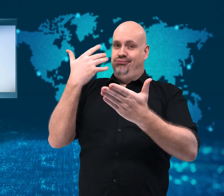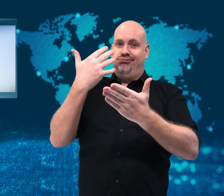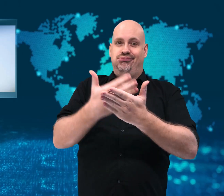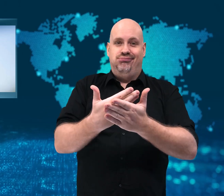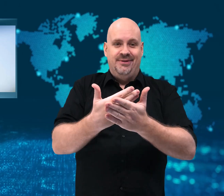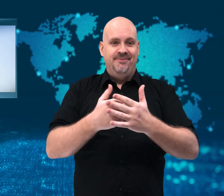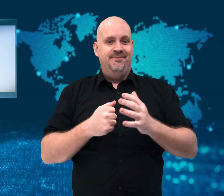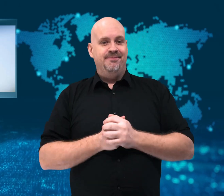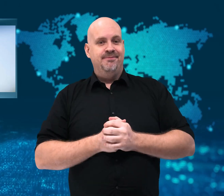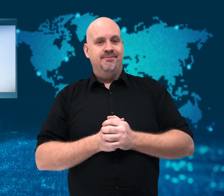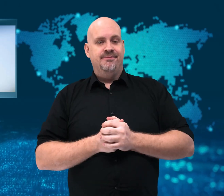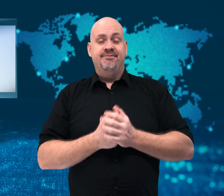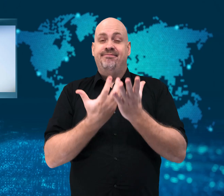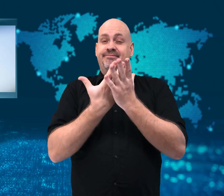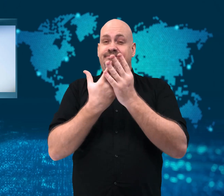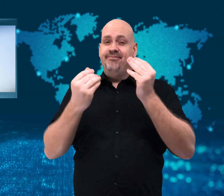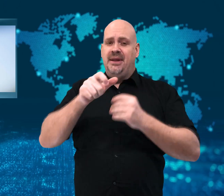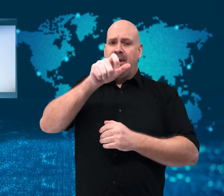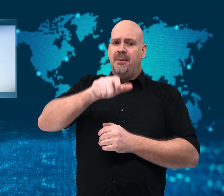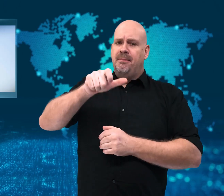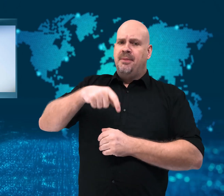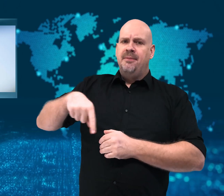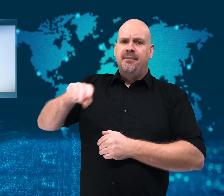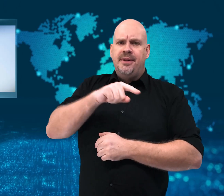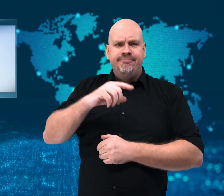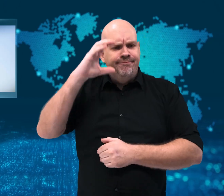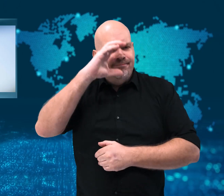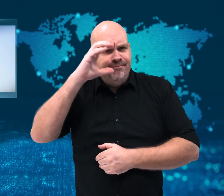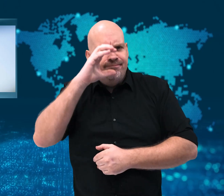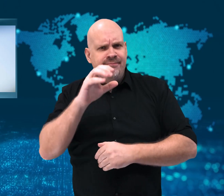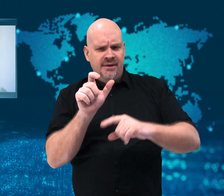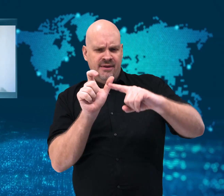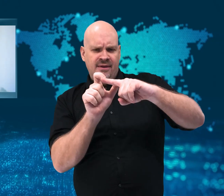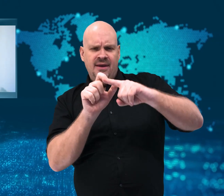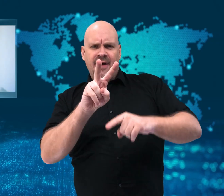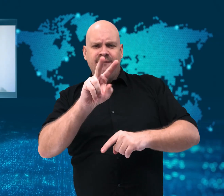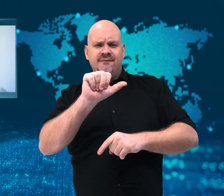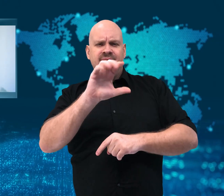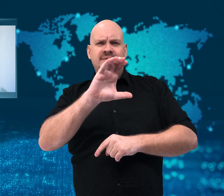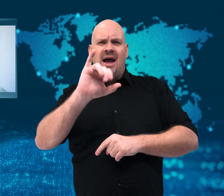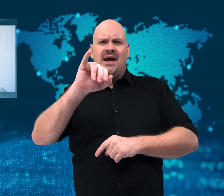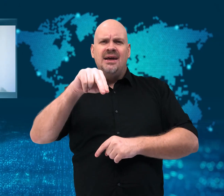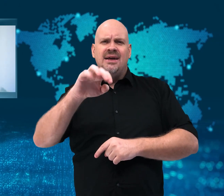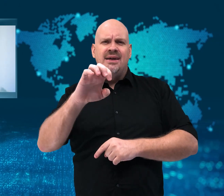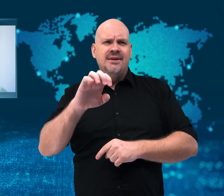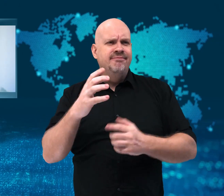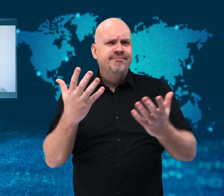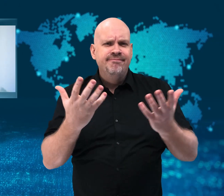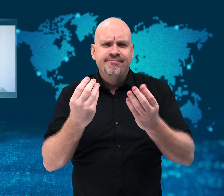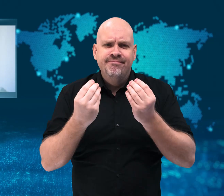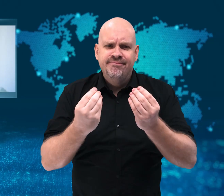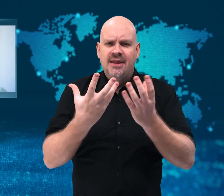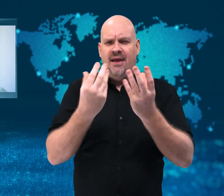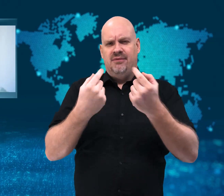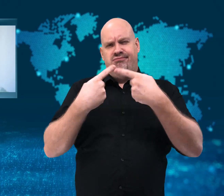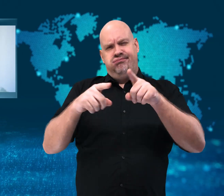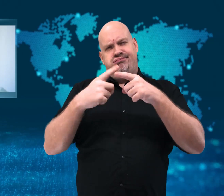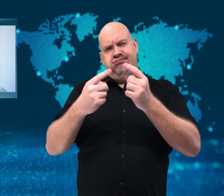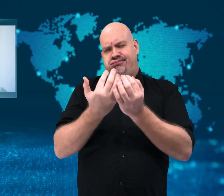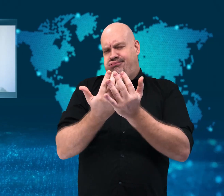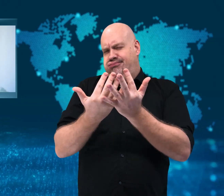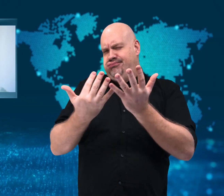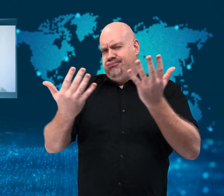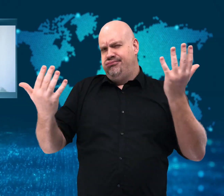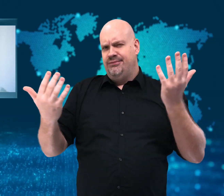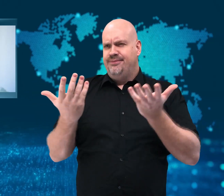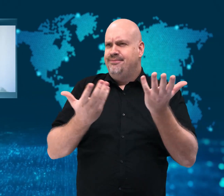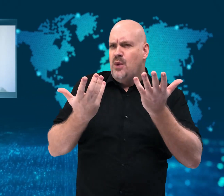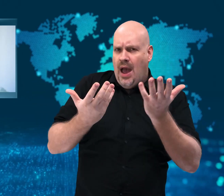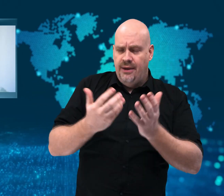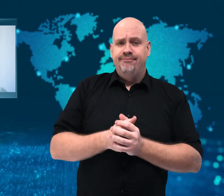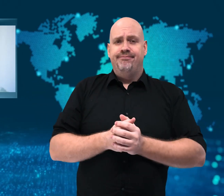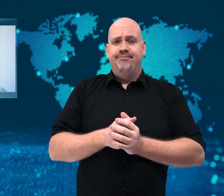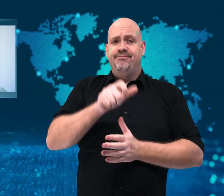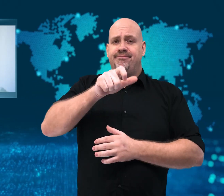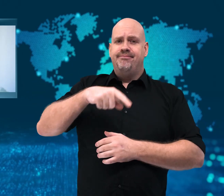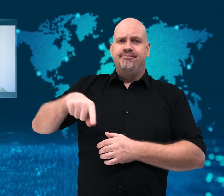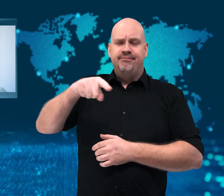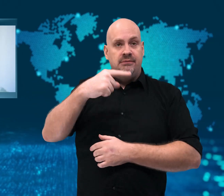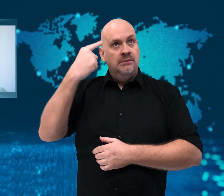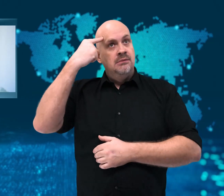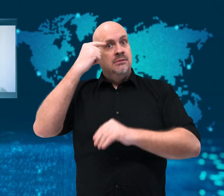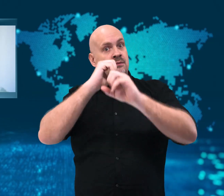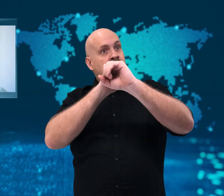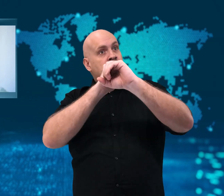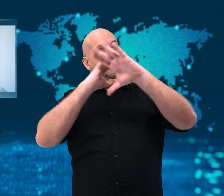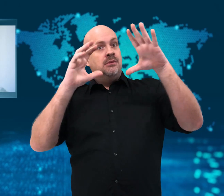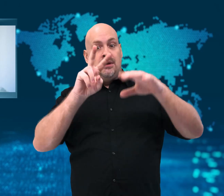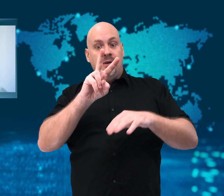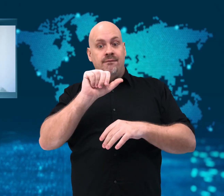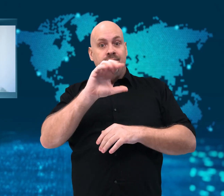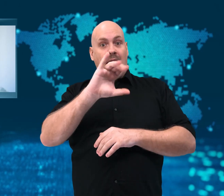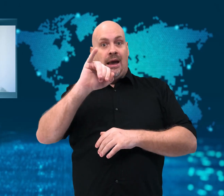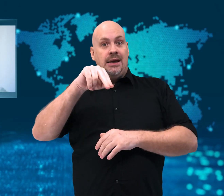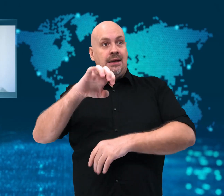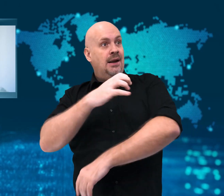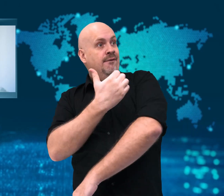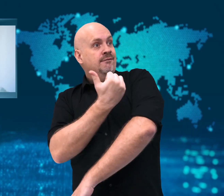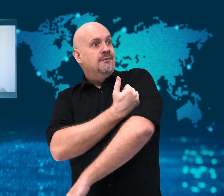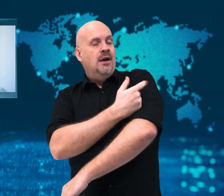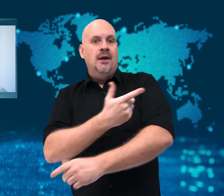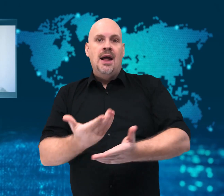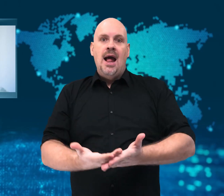These are several reasons why people have searched for the word “vaccine.”